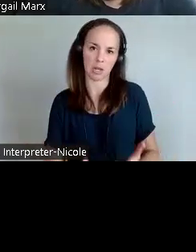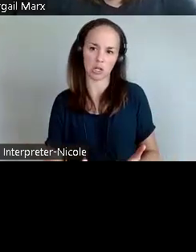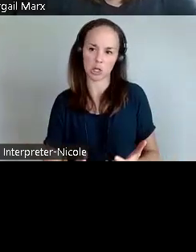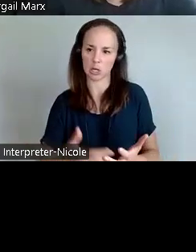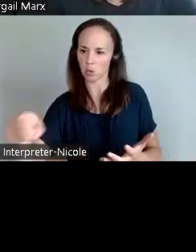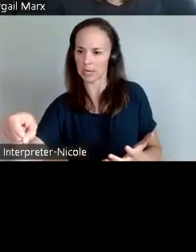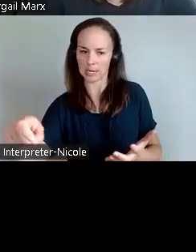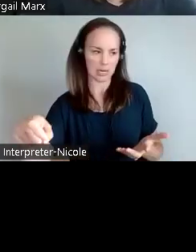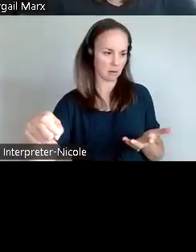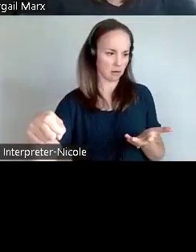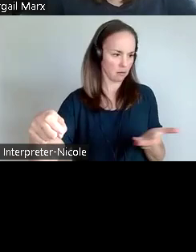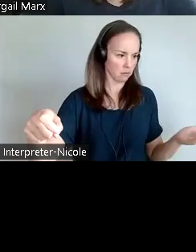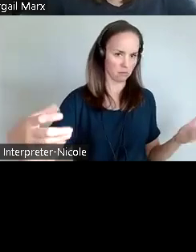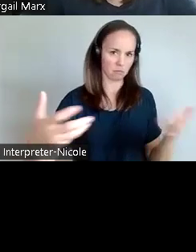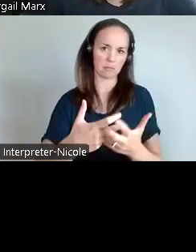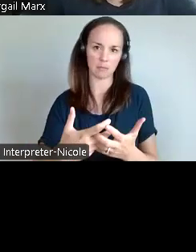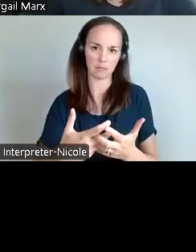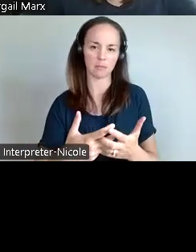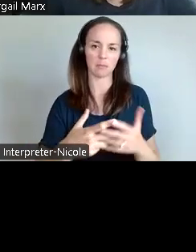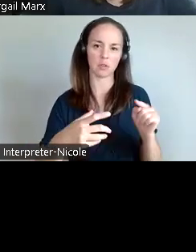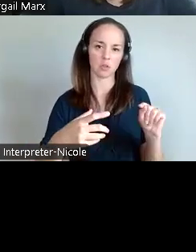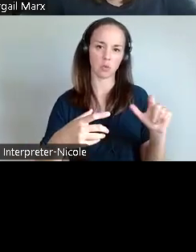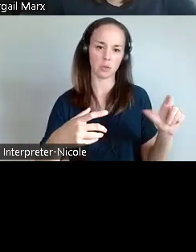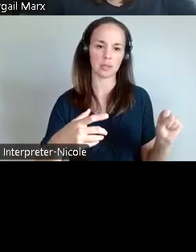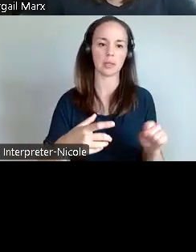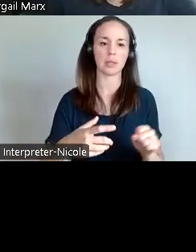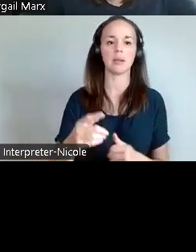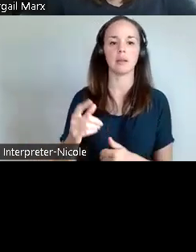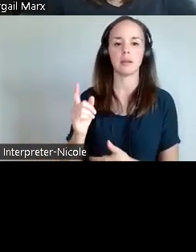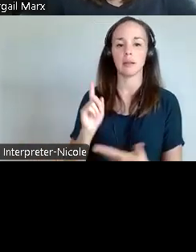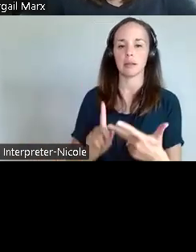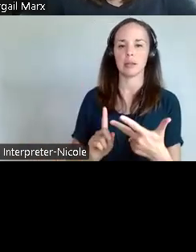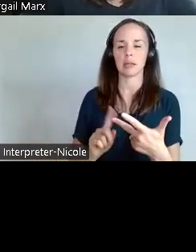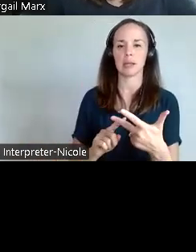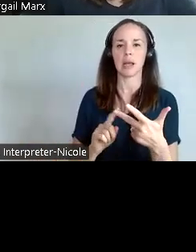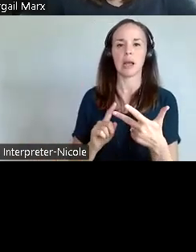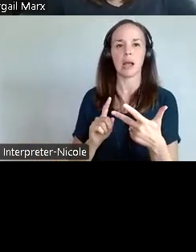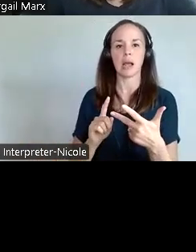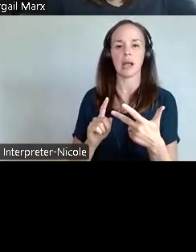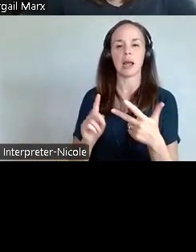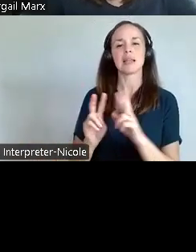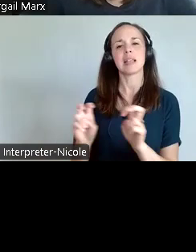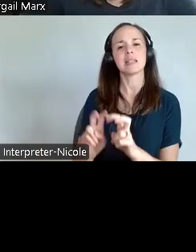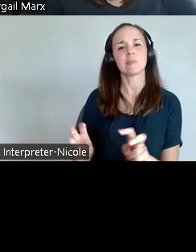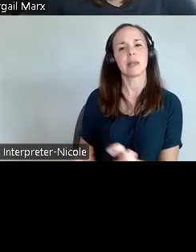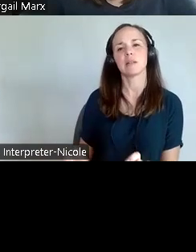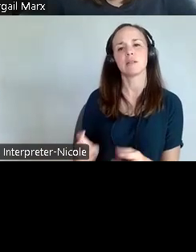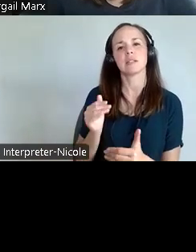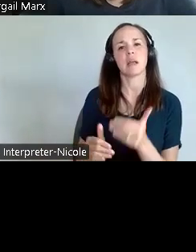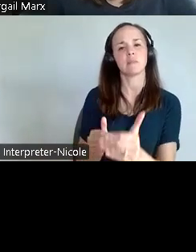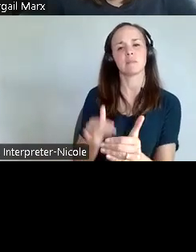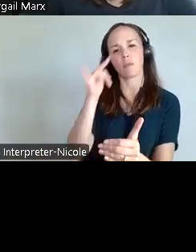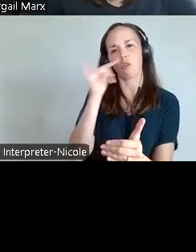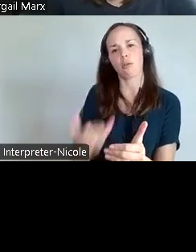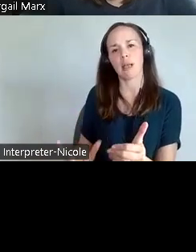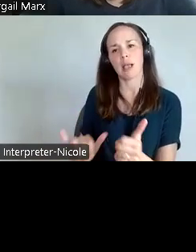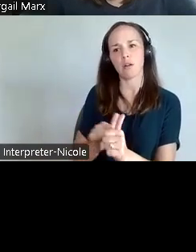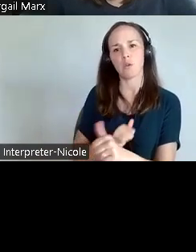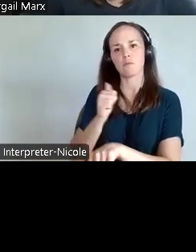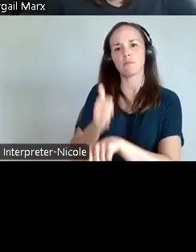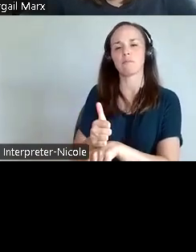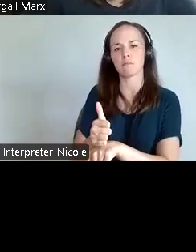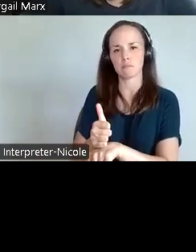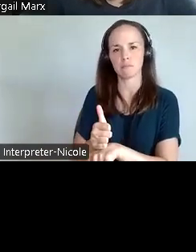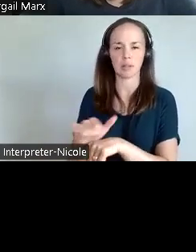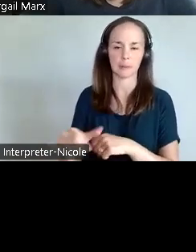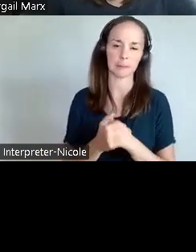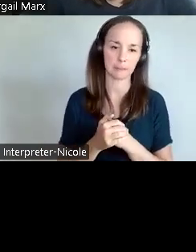going to be able to outline the steps needed to follow an AAC assessment and implementation.